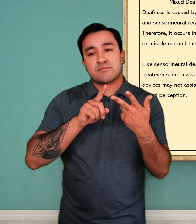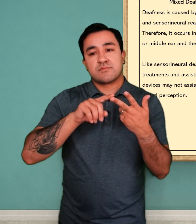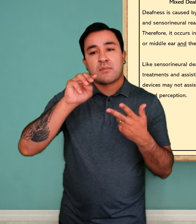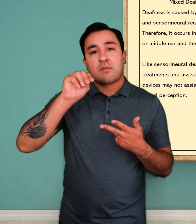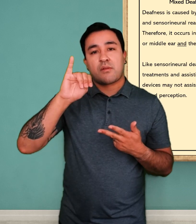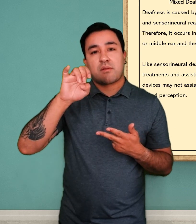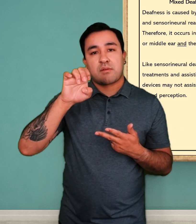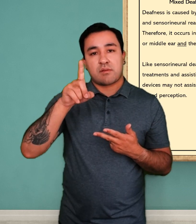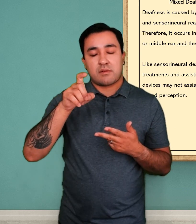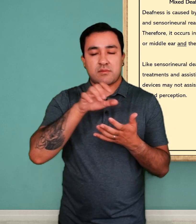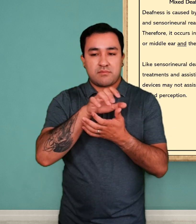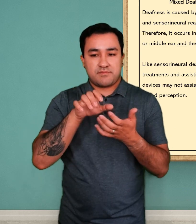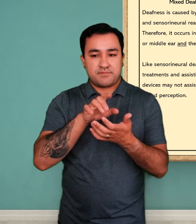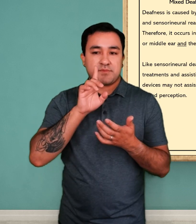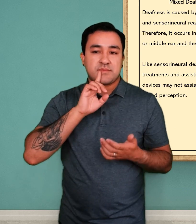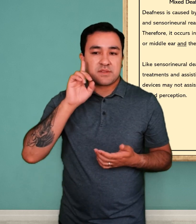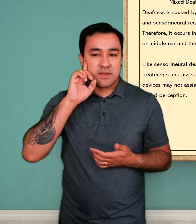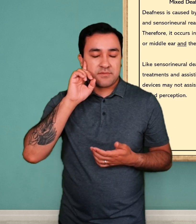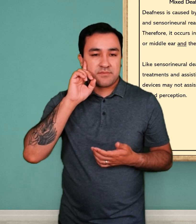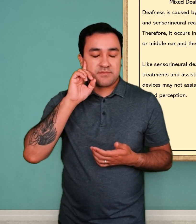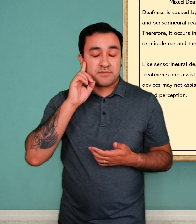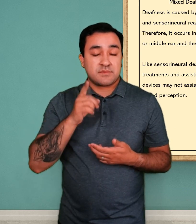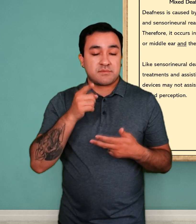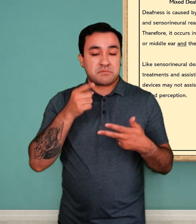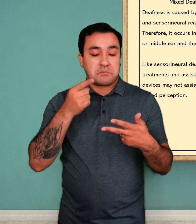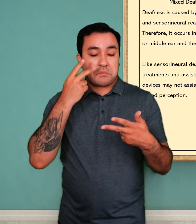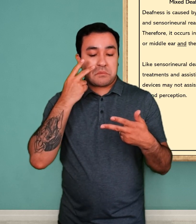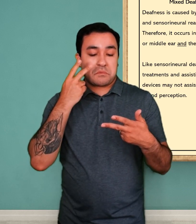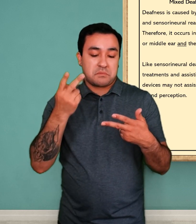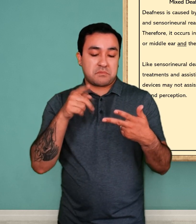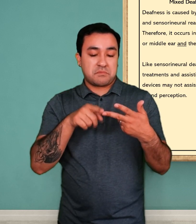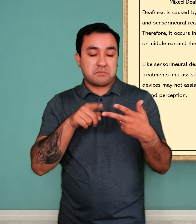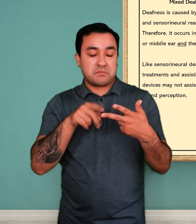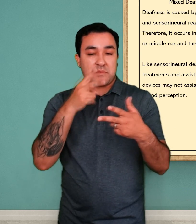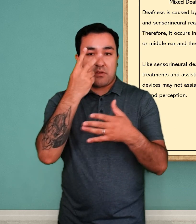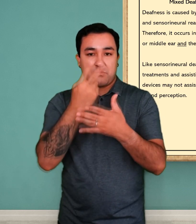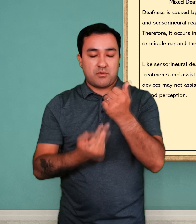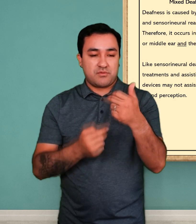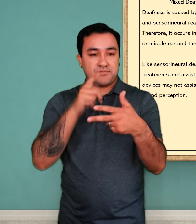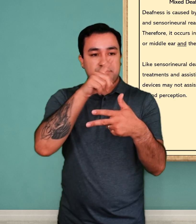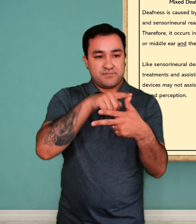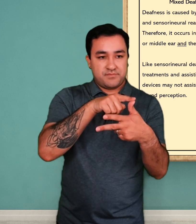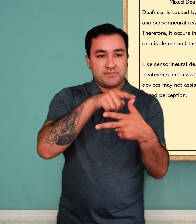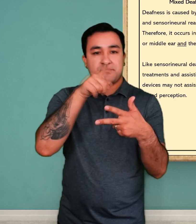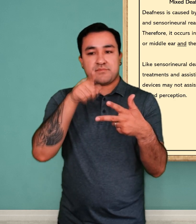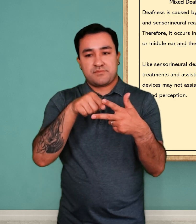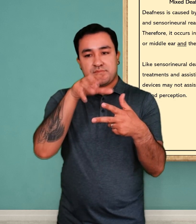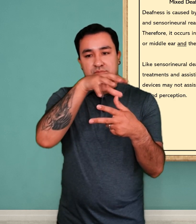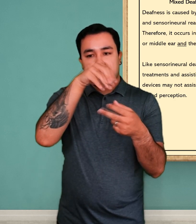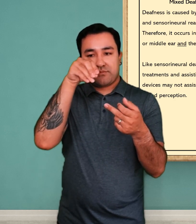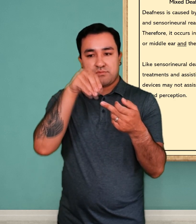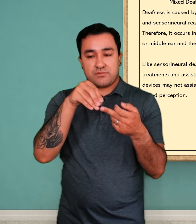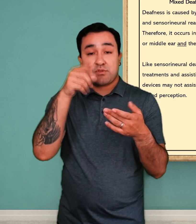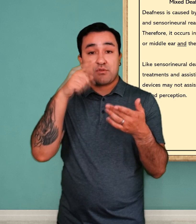Mixed deafness is exactly as it seems. This is deafness that is both conductive and sensorineural.